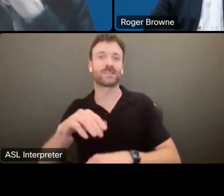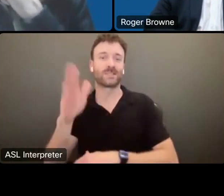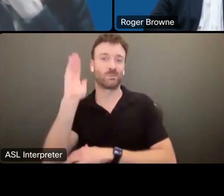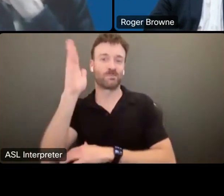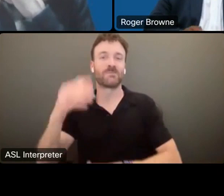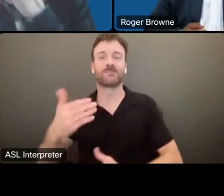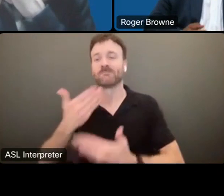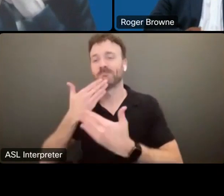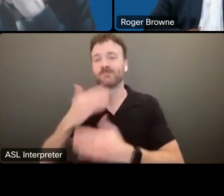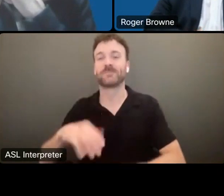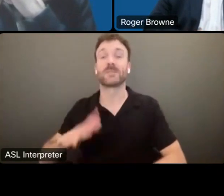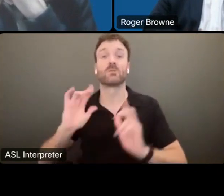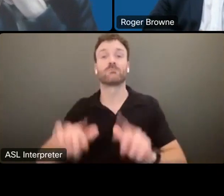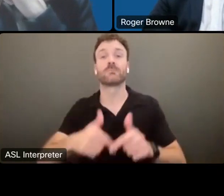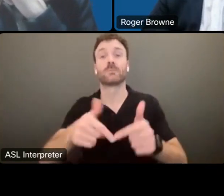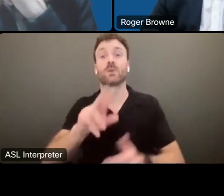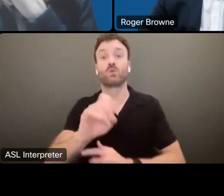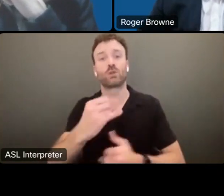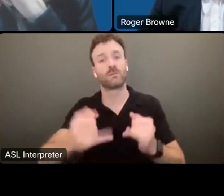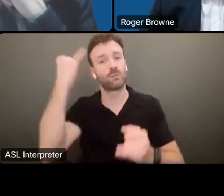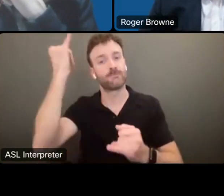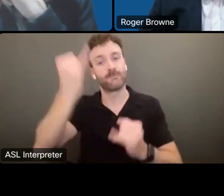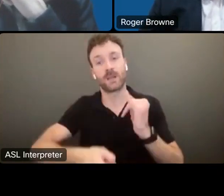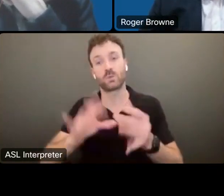With that, I will hand it over to Roger for any final notes.